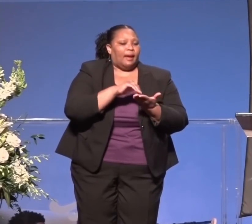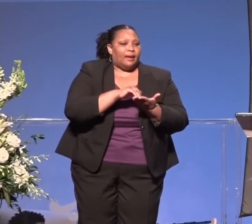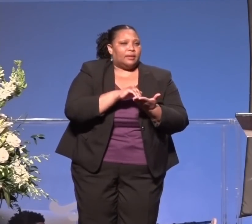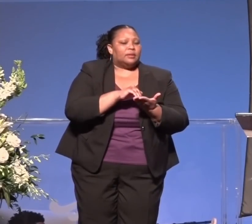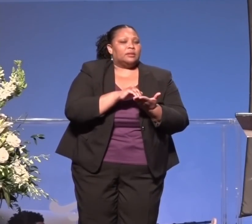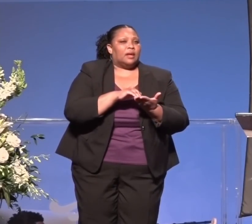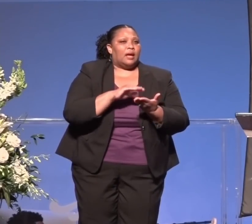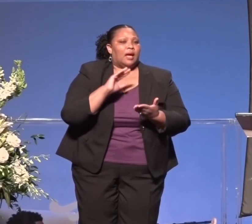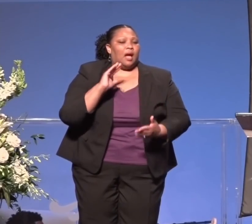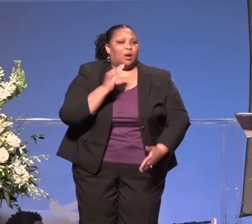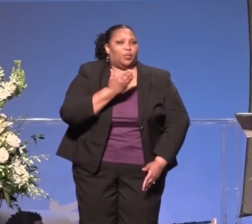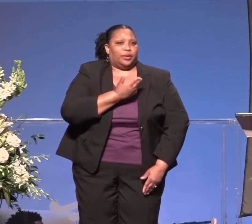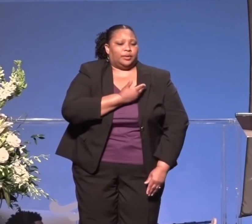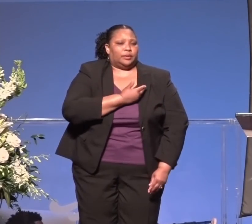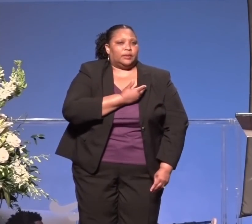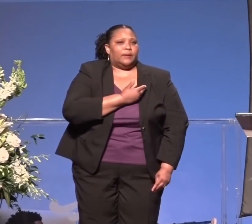AS EASY AS THEY COULD FOR THE FAMILY.